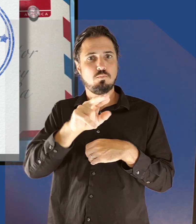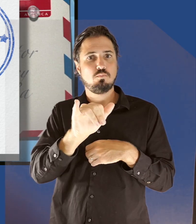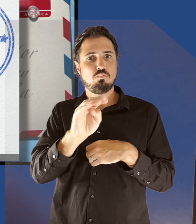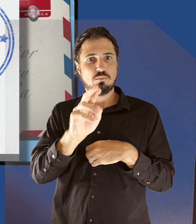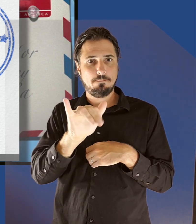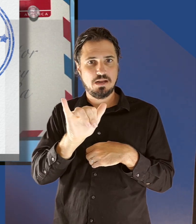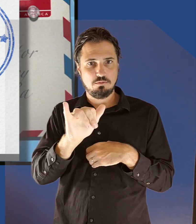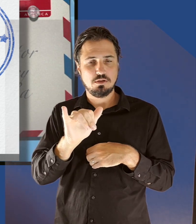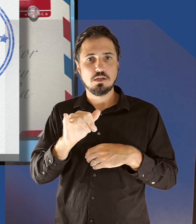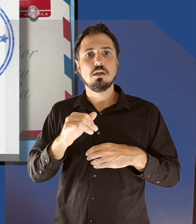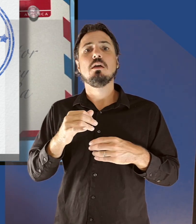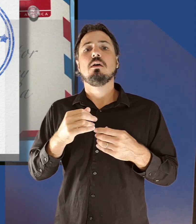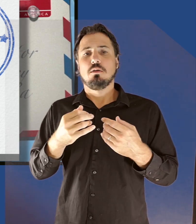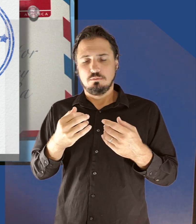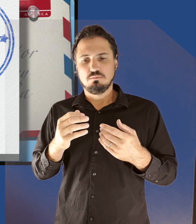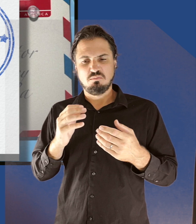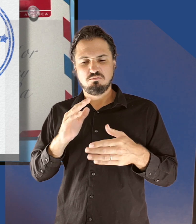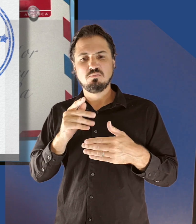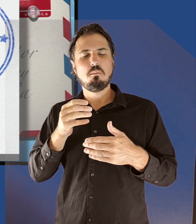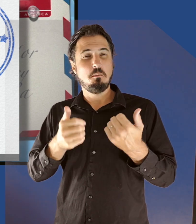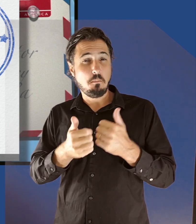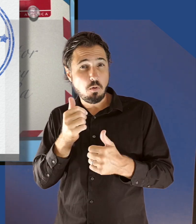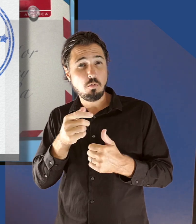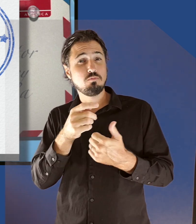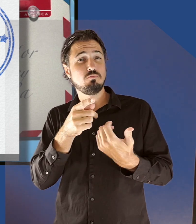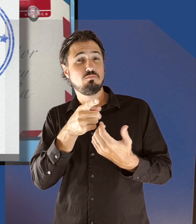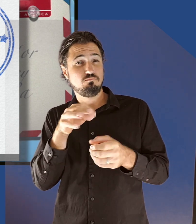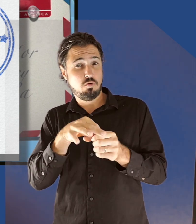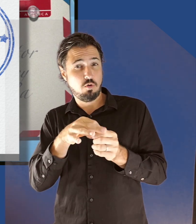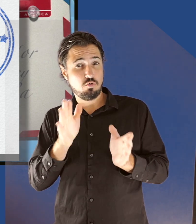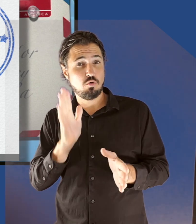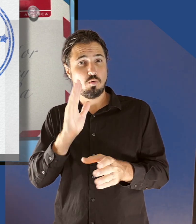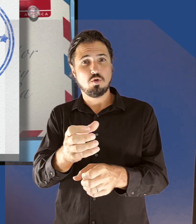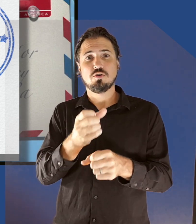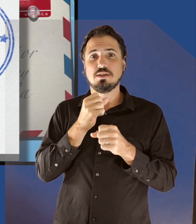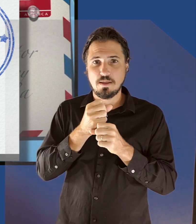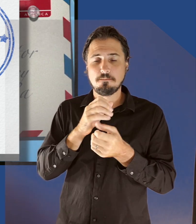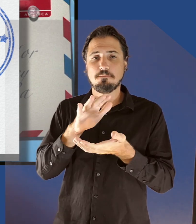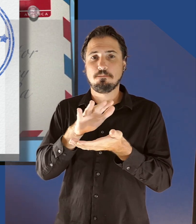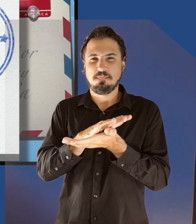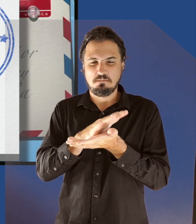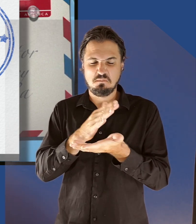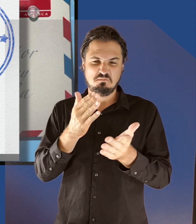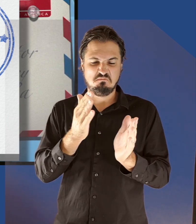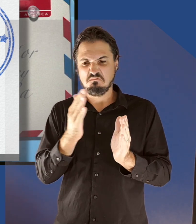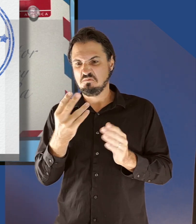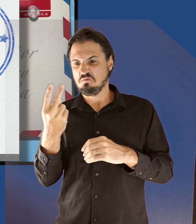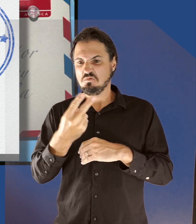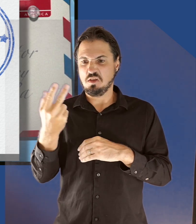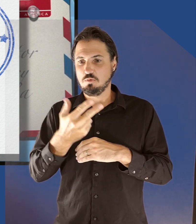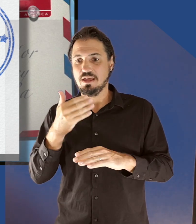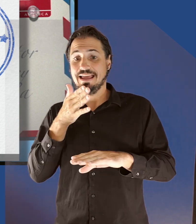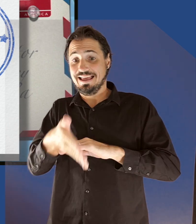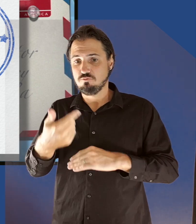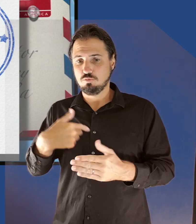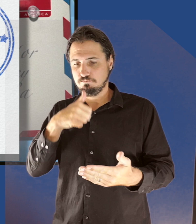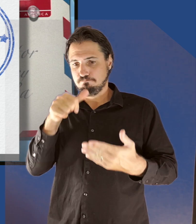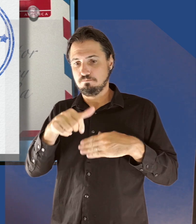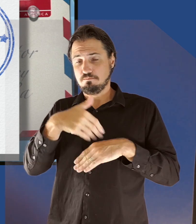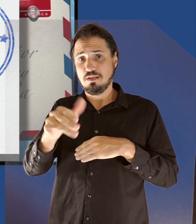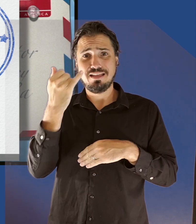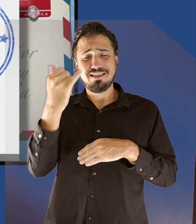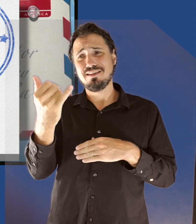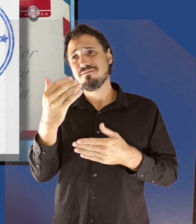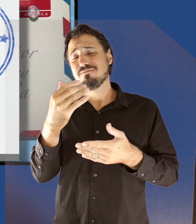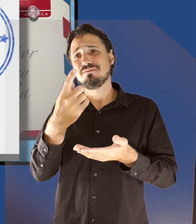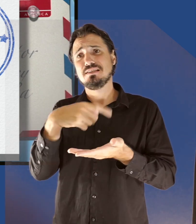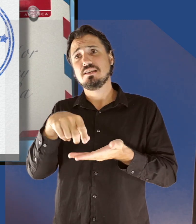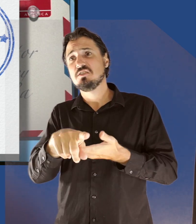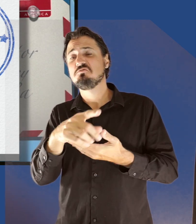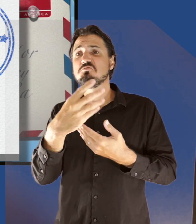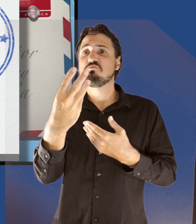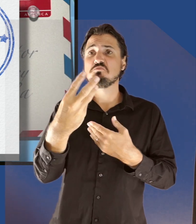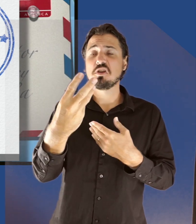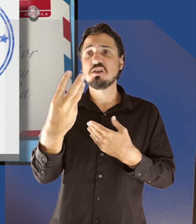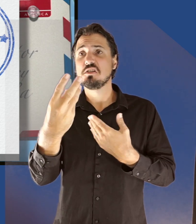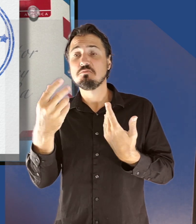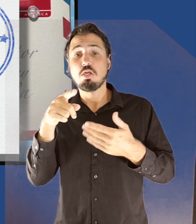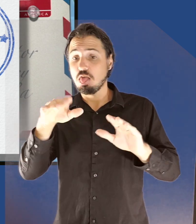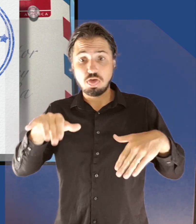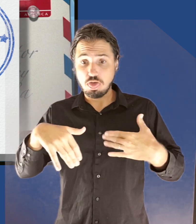The elections office expects most voters will receive their ballots within two or three days of the mailing. If you have not received a ballot within five days, or by the middle of next week,